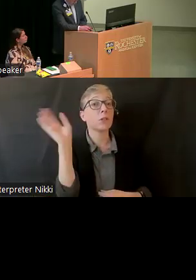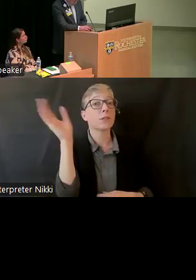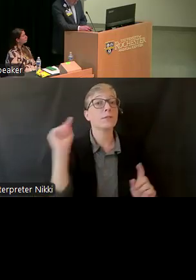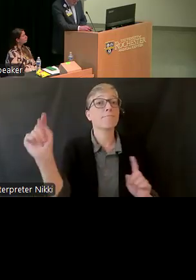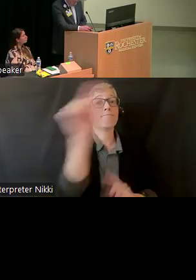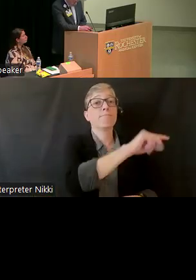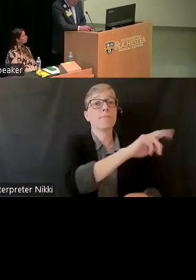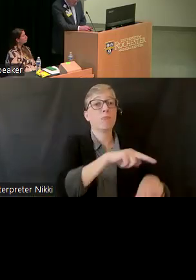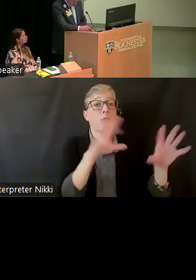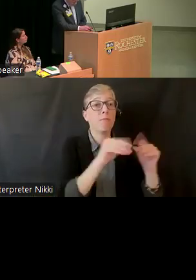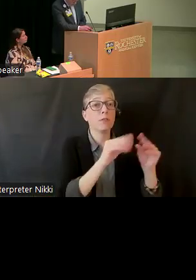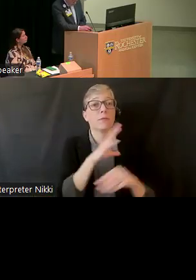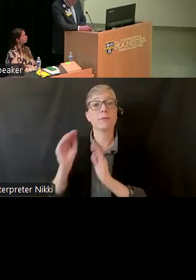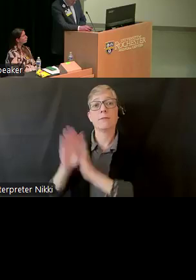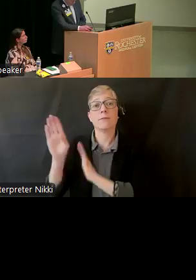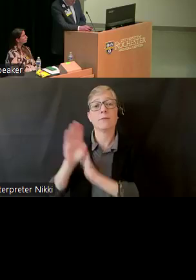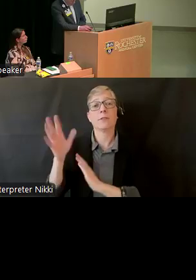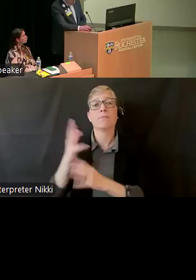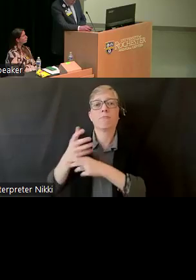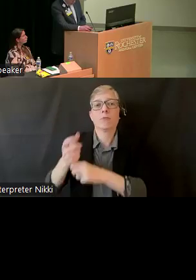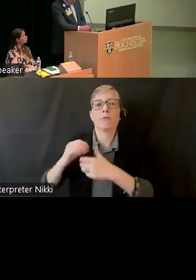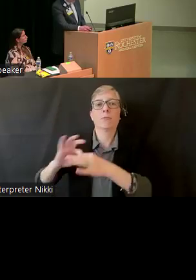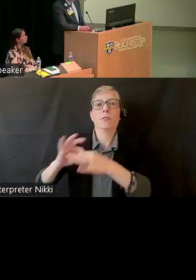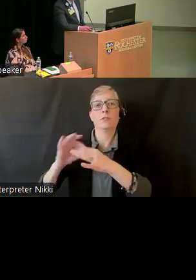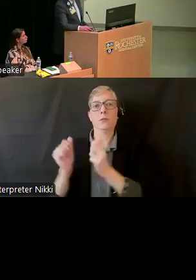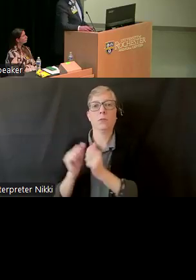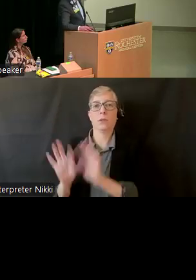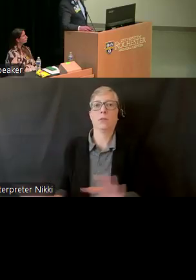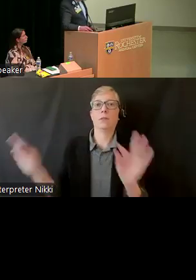we are developing trusting relationship with key stakeholders to embed well being considerations